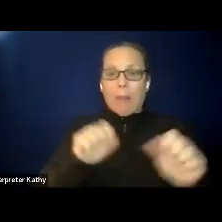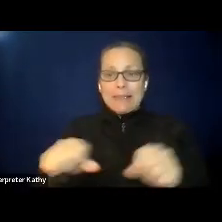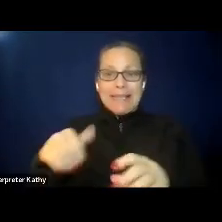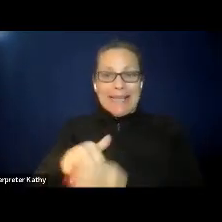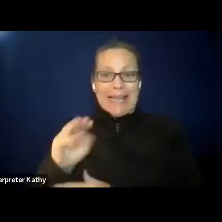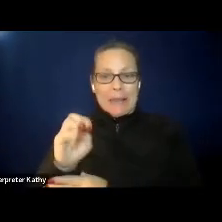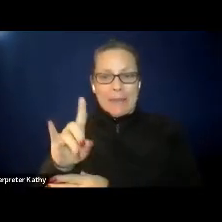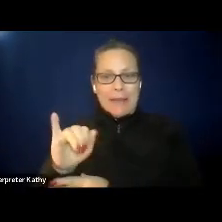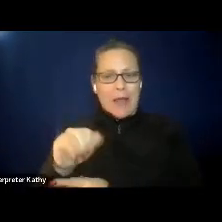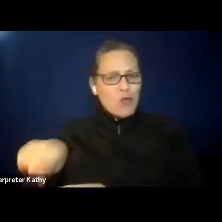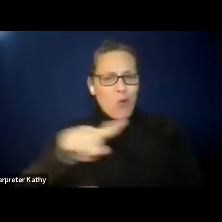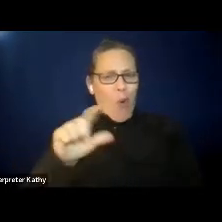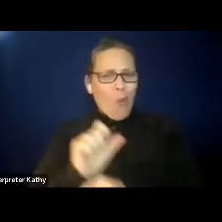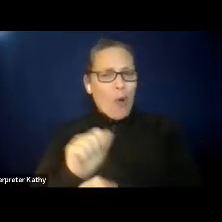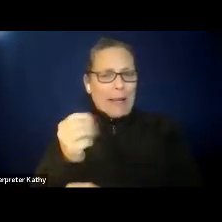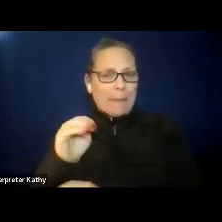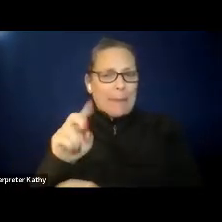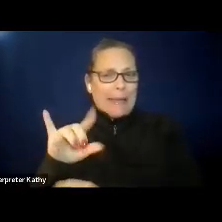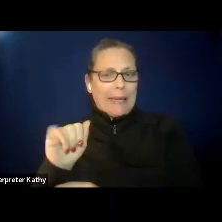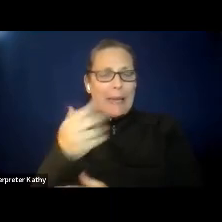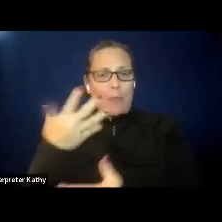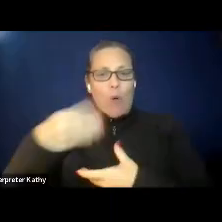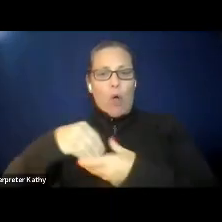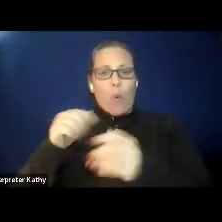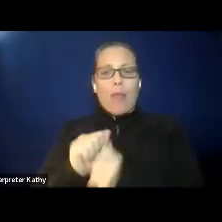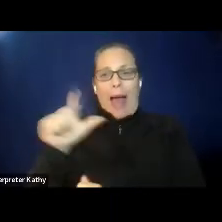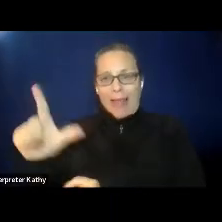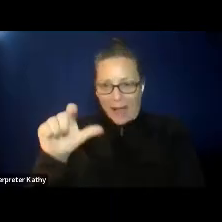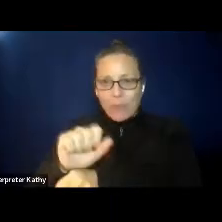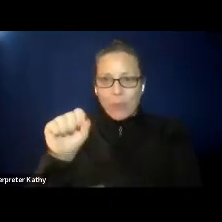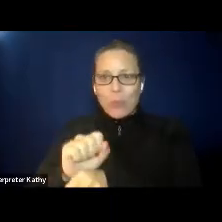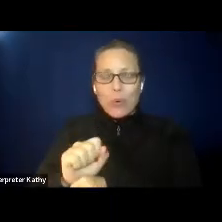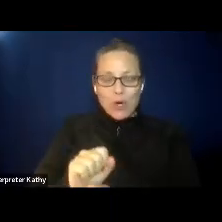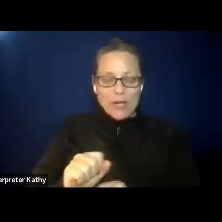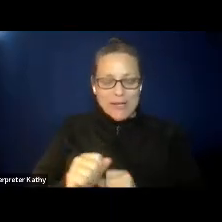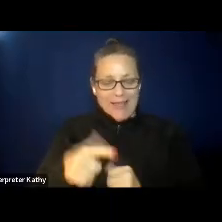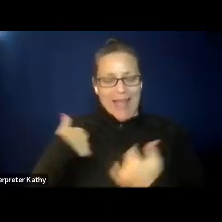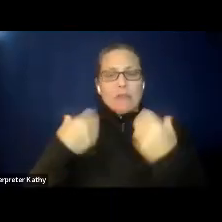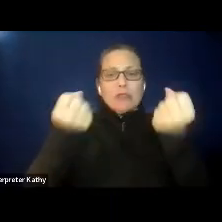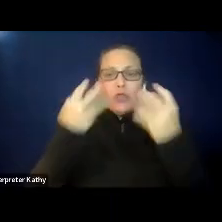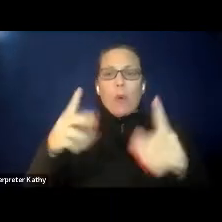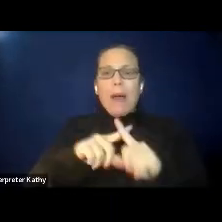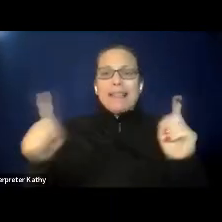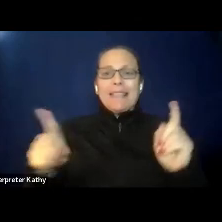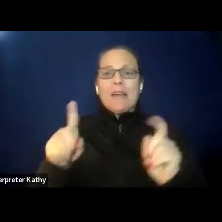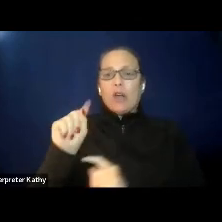Just a brief note here on ableism in media. You all work in the media sphere